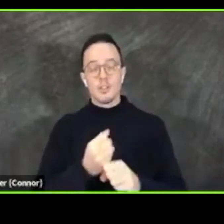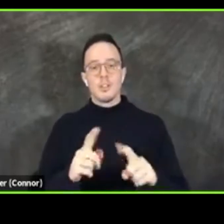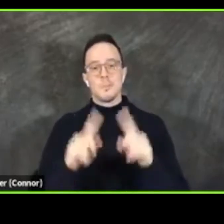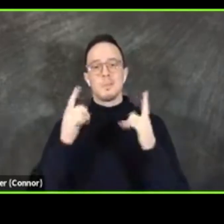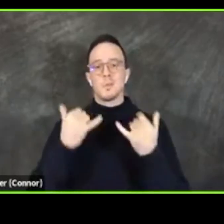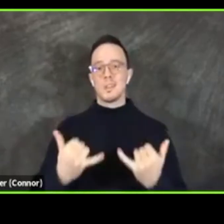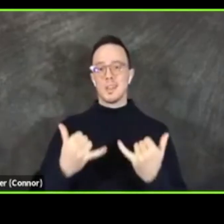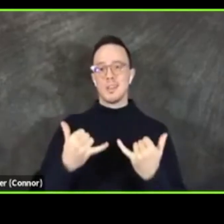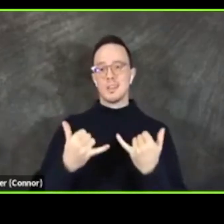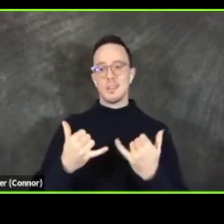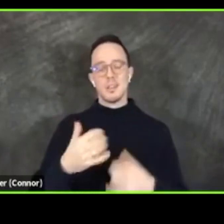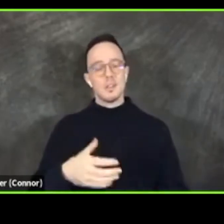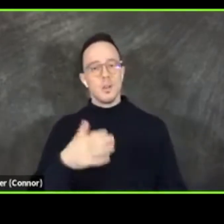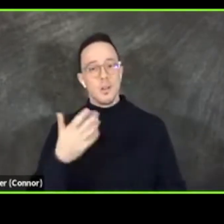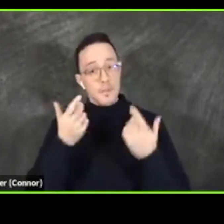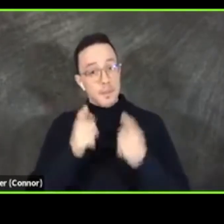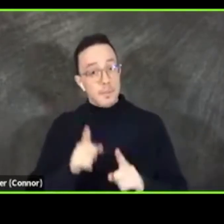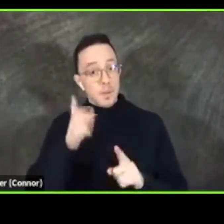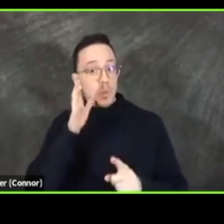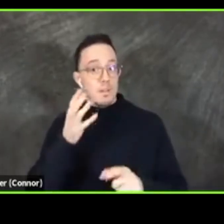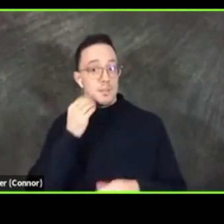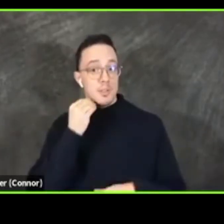SESSIONS YOU WILL EXPERIENCE, THIS MORNING'S KEYNOTE,